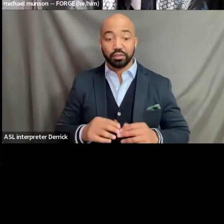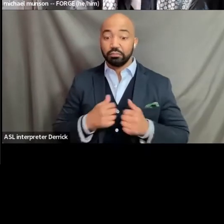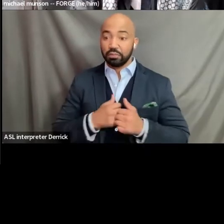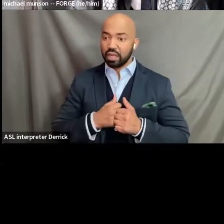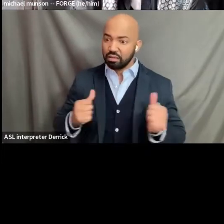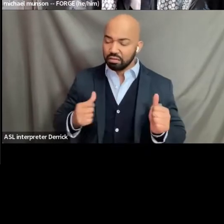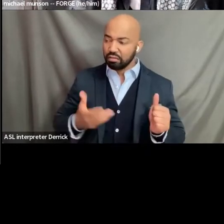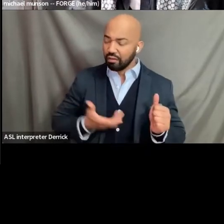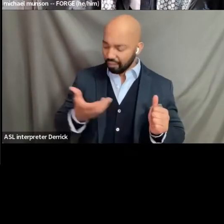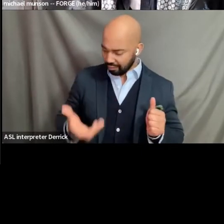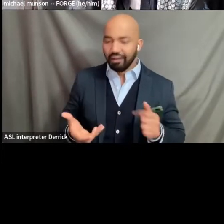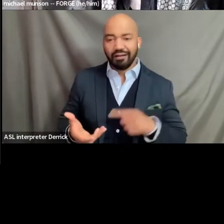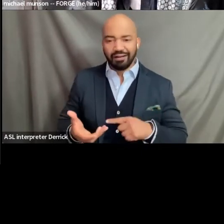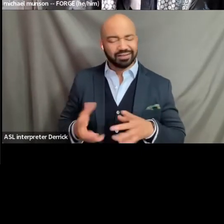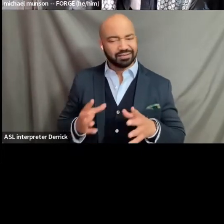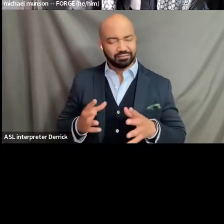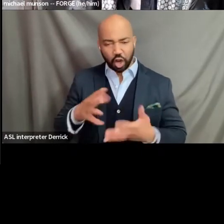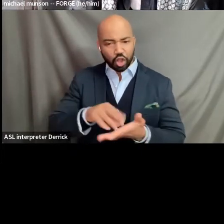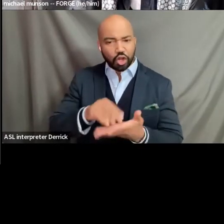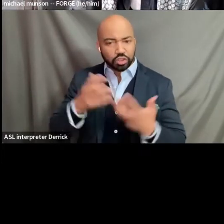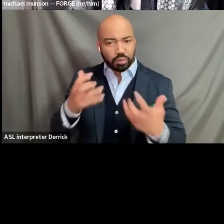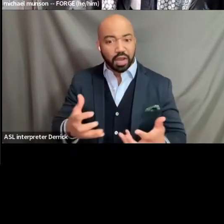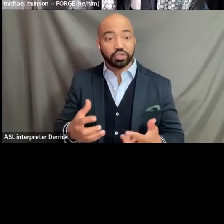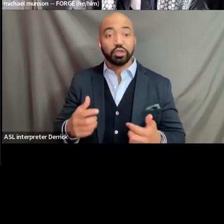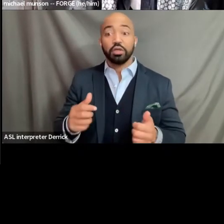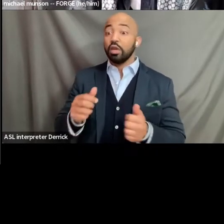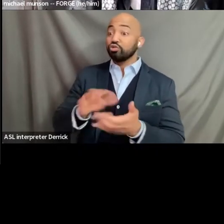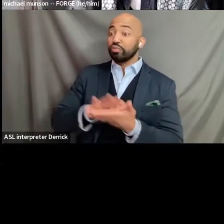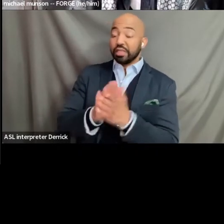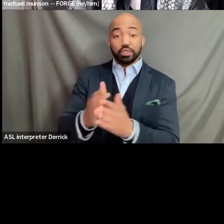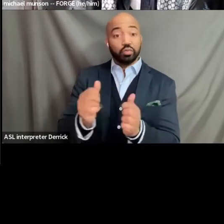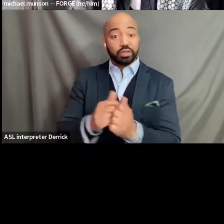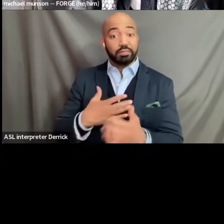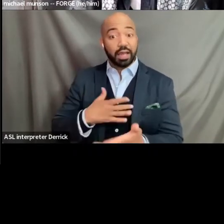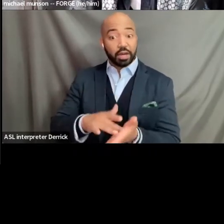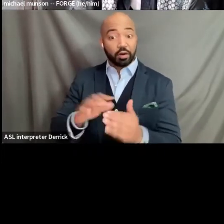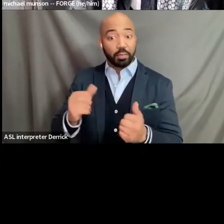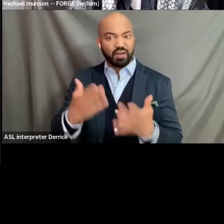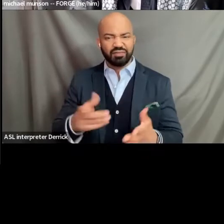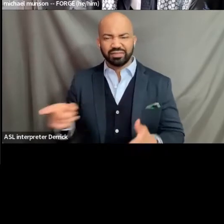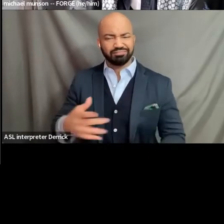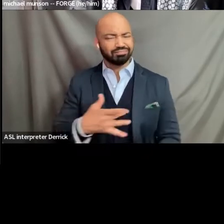Even through transitioning with my medical provider, she's been ultra-sensitive